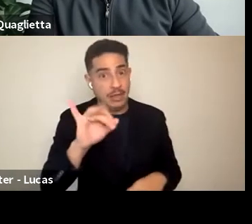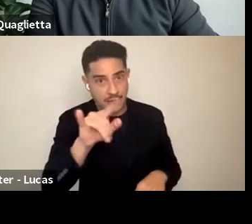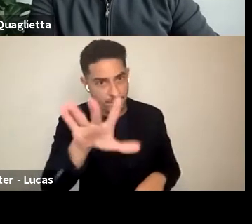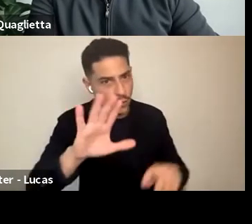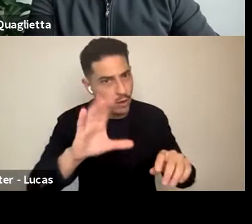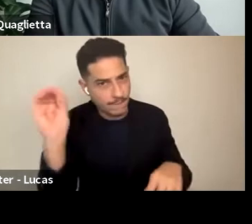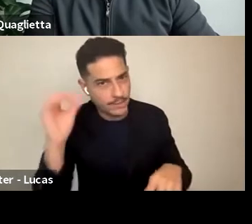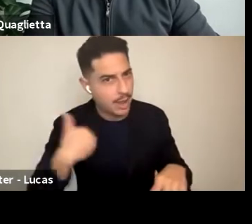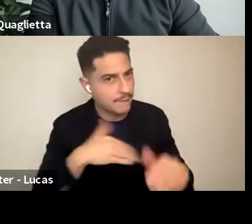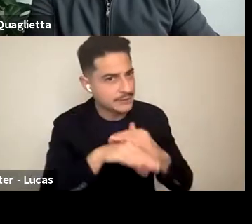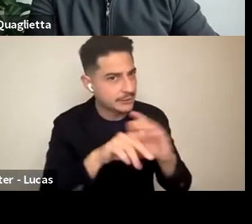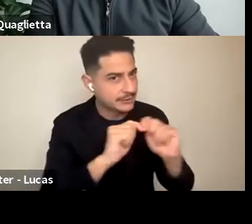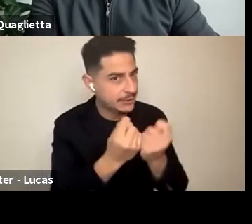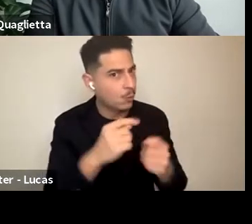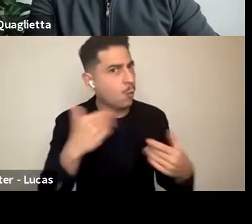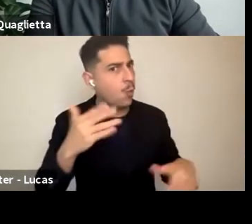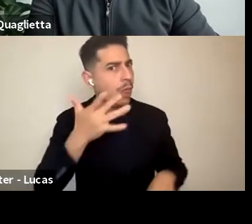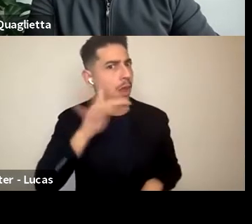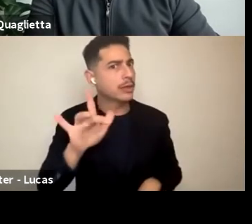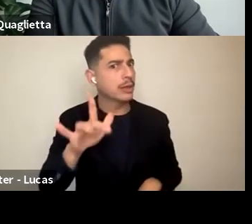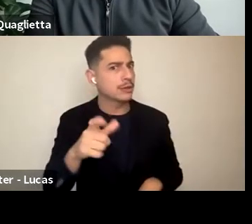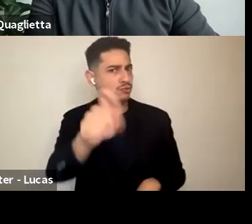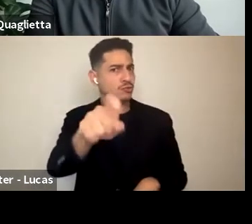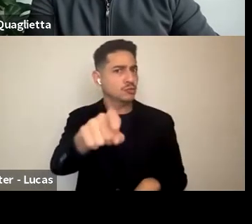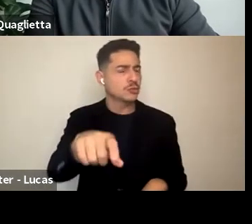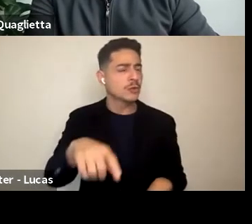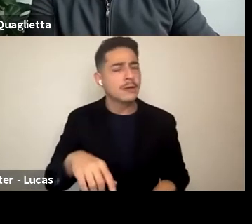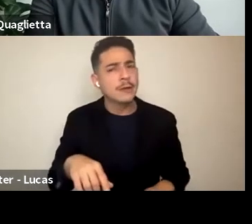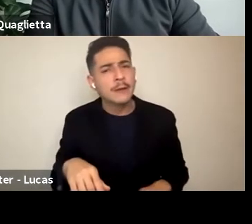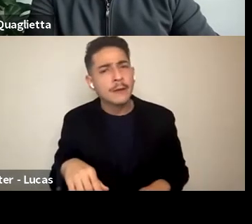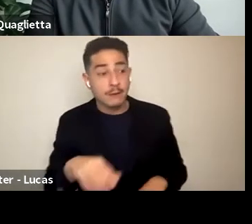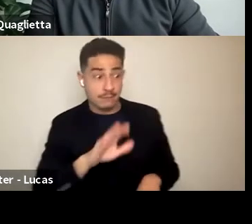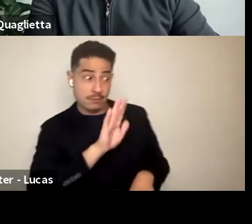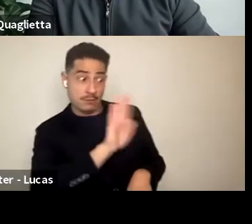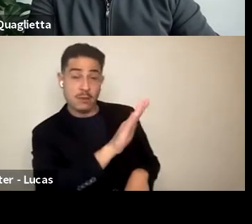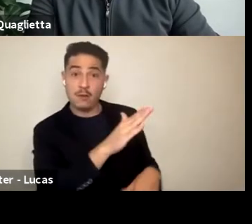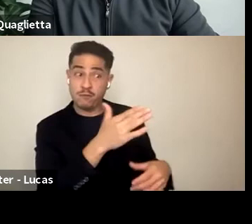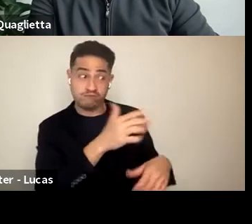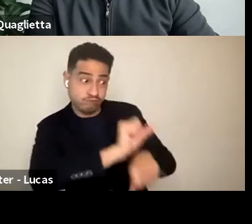your company, is that what they're doing on that team is